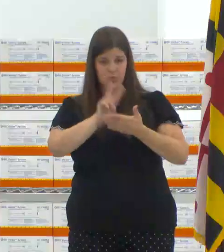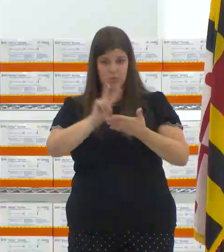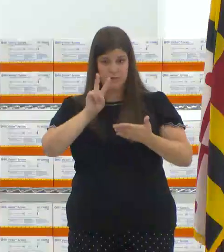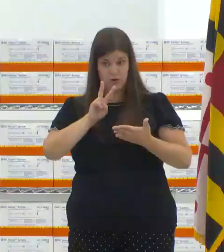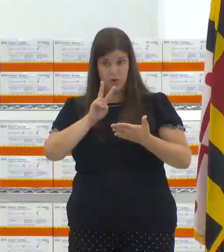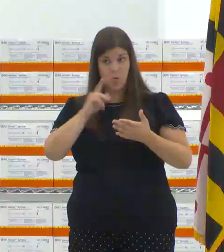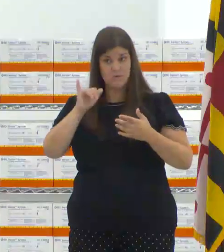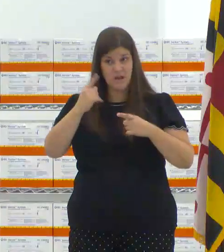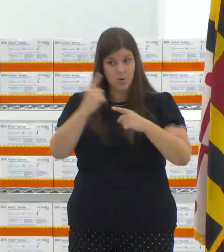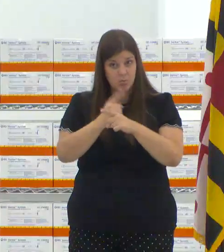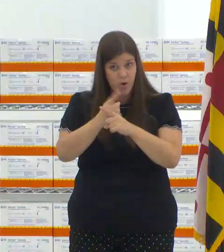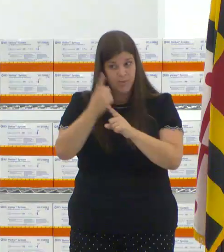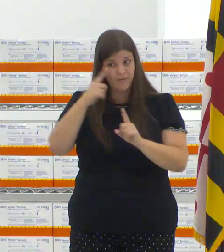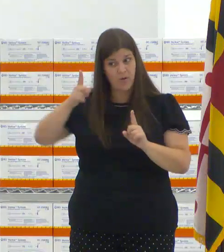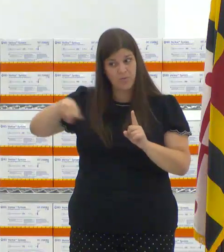[indiscernible]